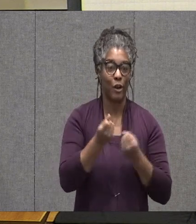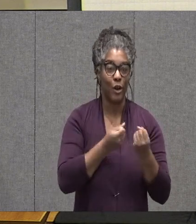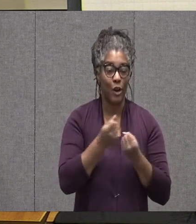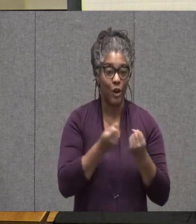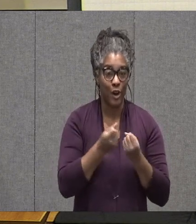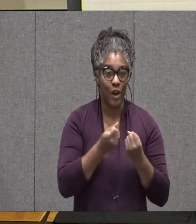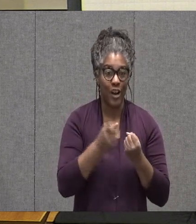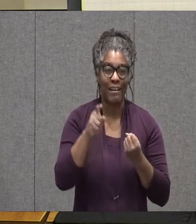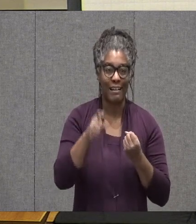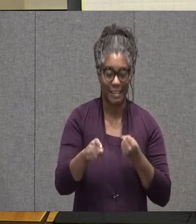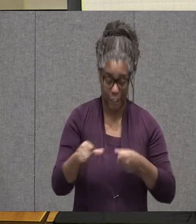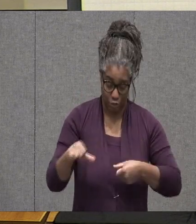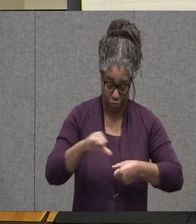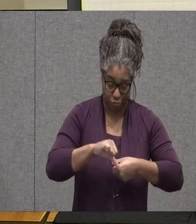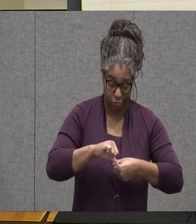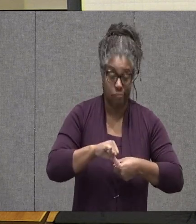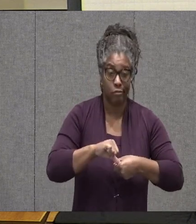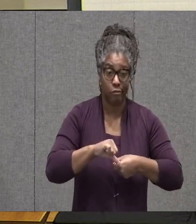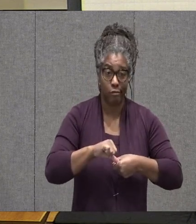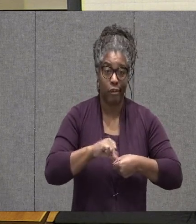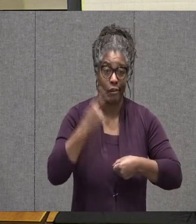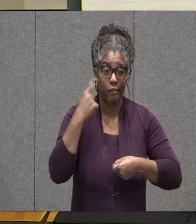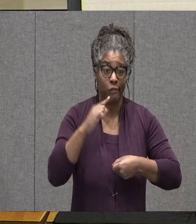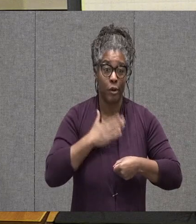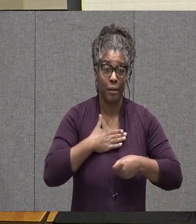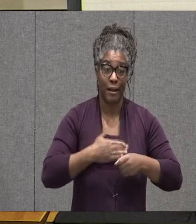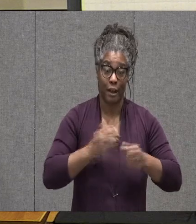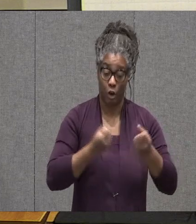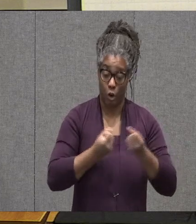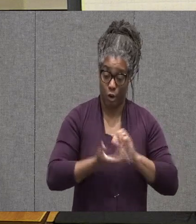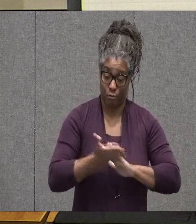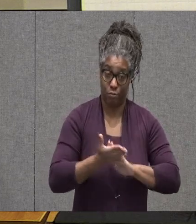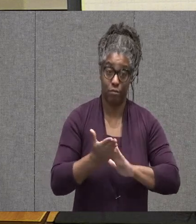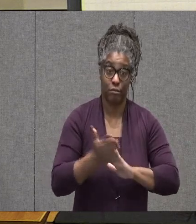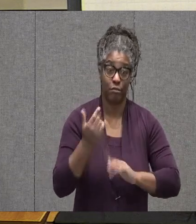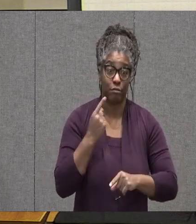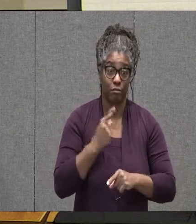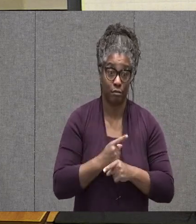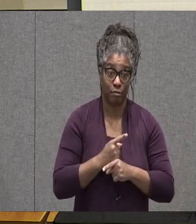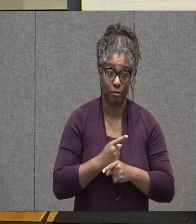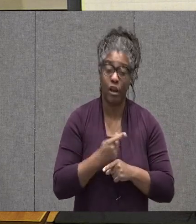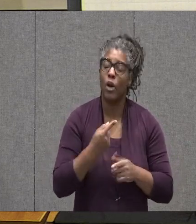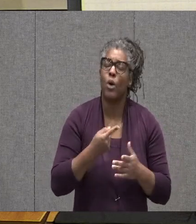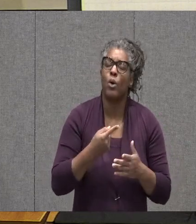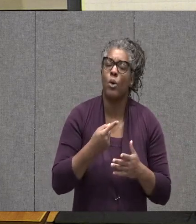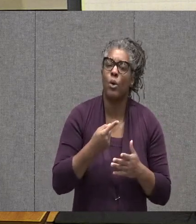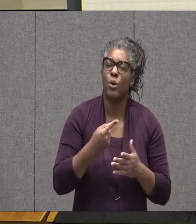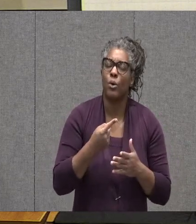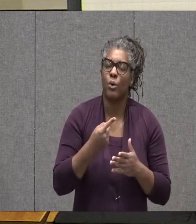What's one of the services that your family maybe buys during the week? Go ahead and tell your TV.